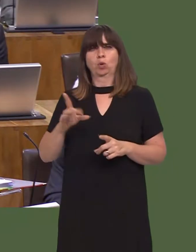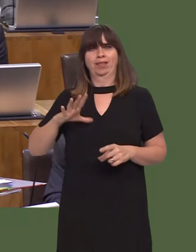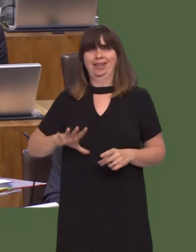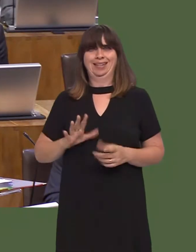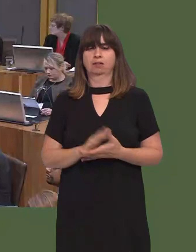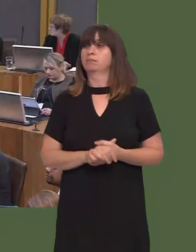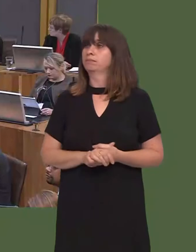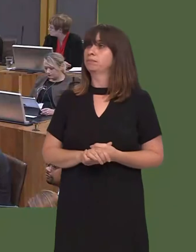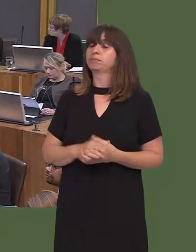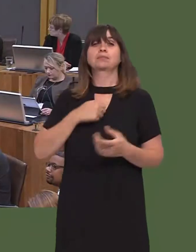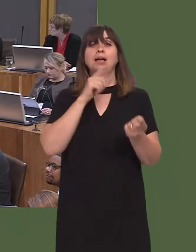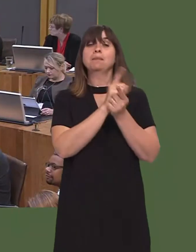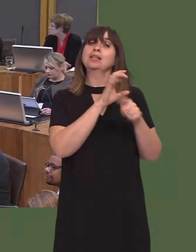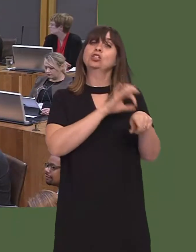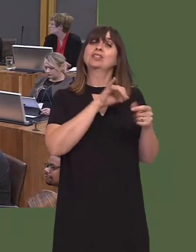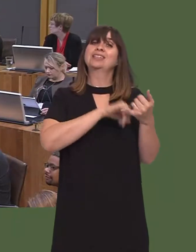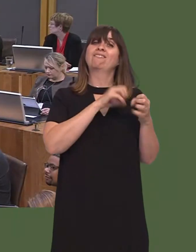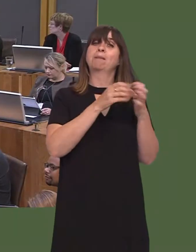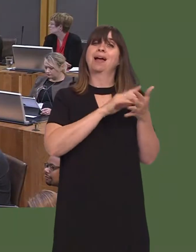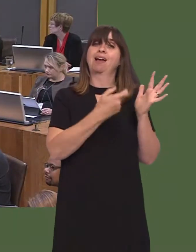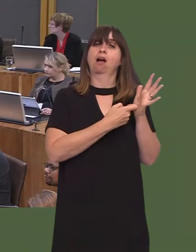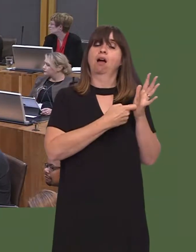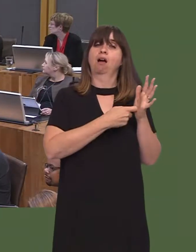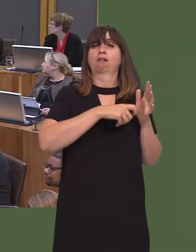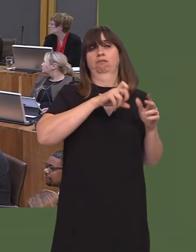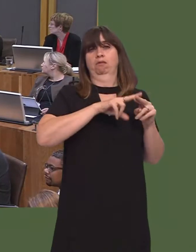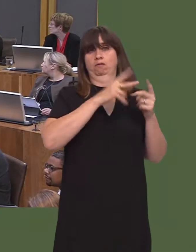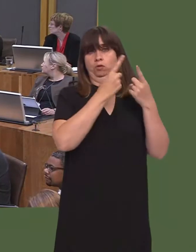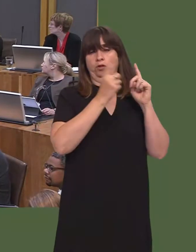Hefin David: Last week, I met with Dr Stephen Beyer of Cardiff University, who is working